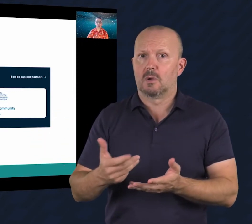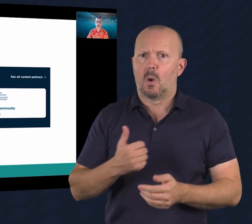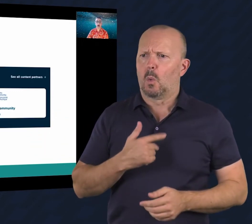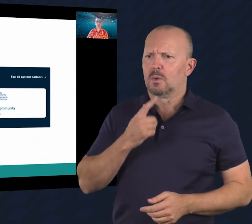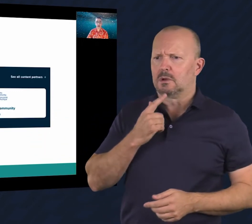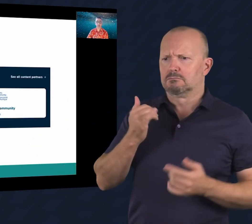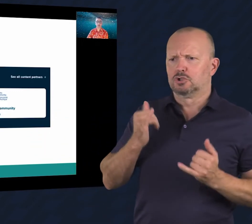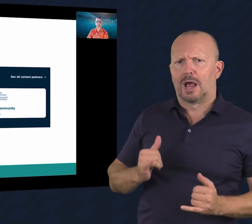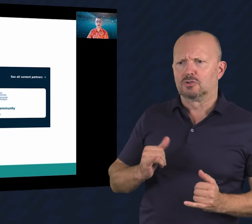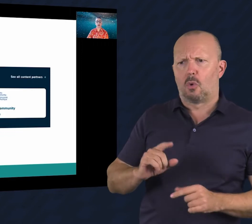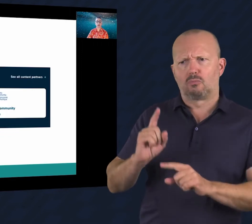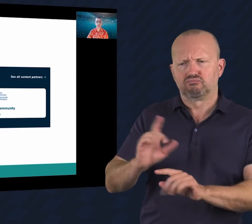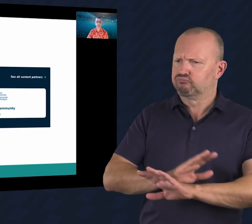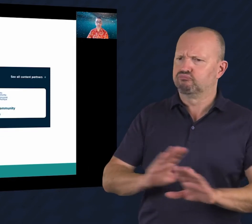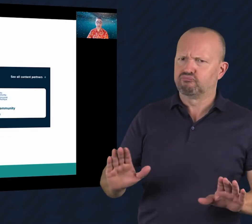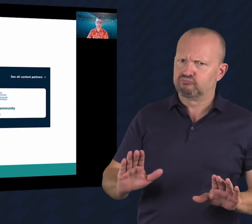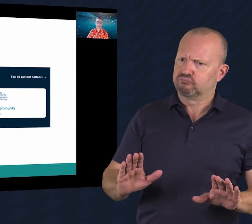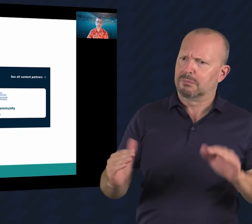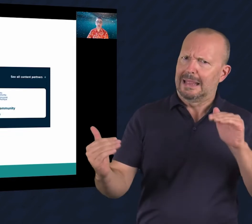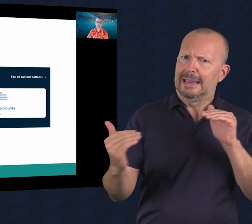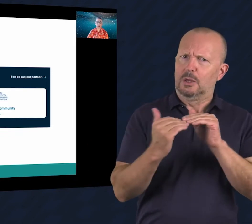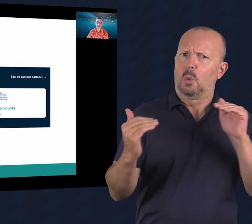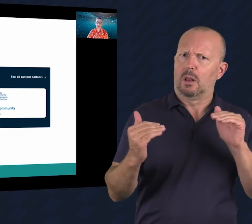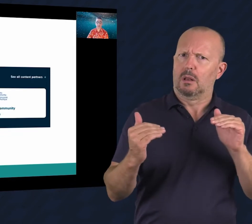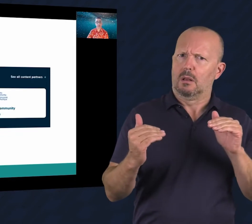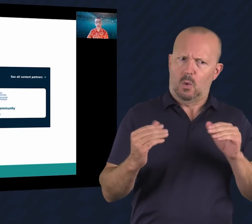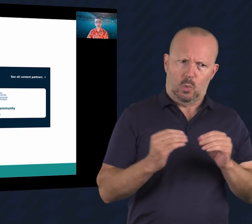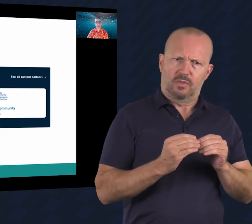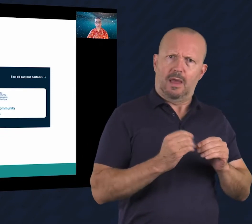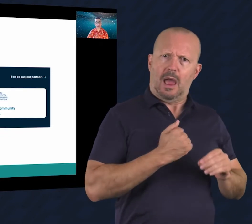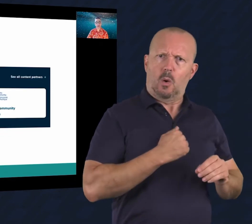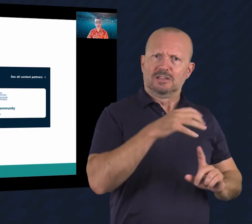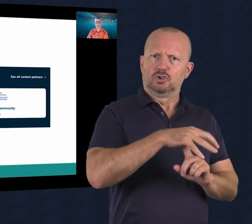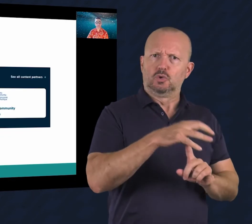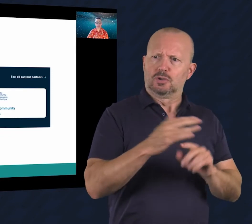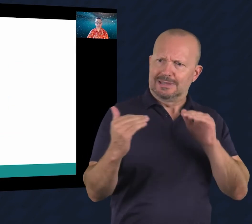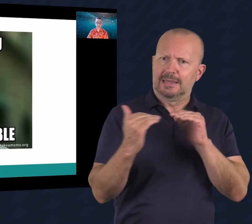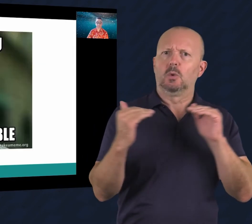highlighting their work, and holding them up as equals alongside established GLAM institutions.